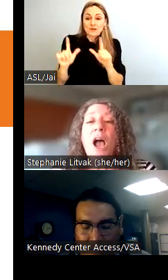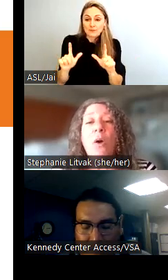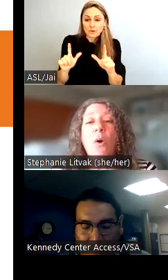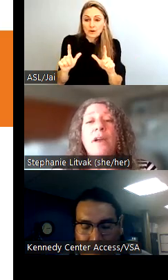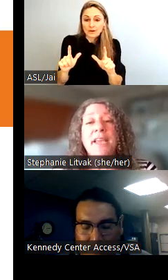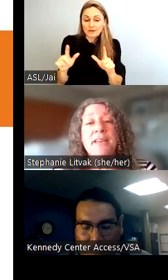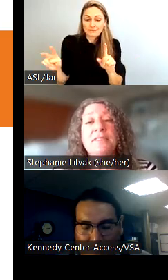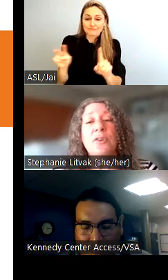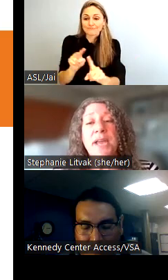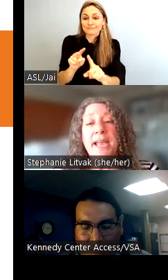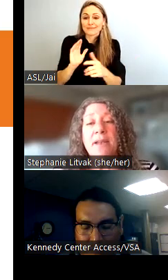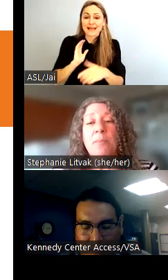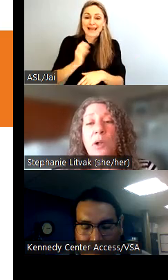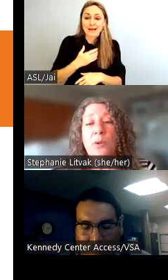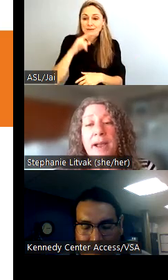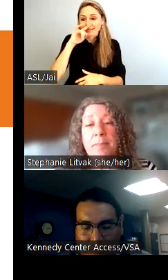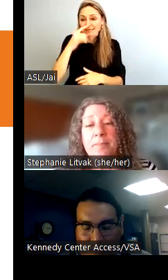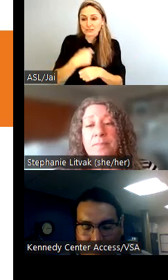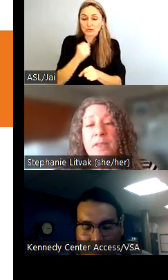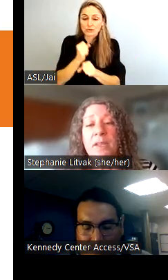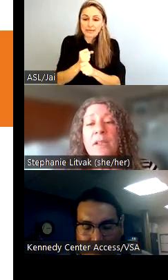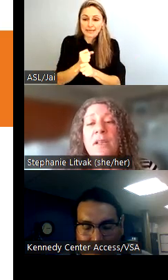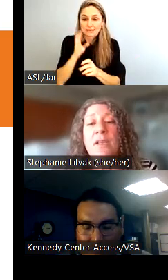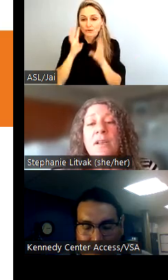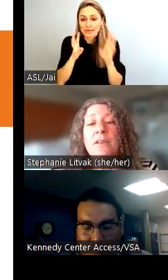our Kids Create Program.